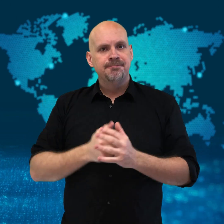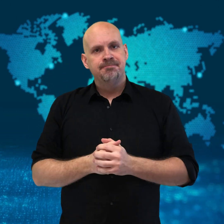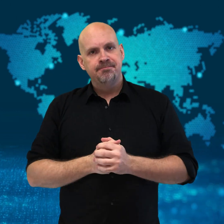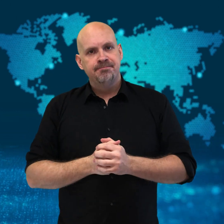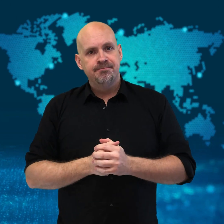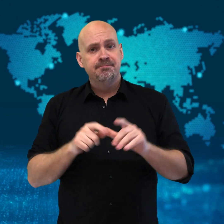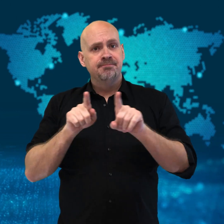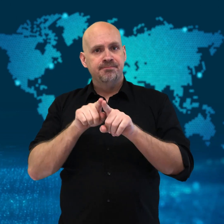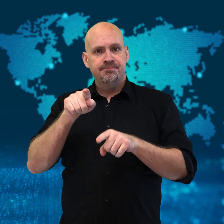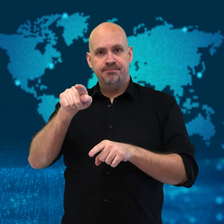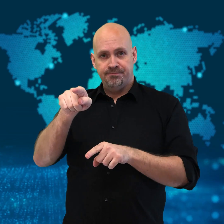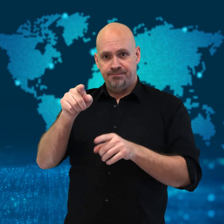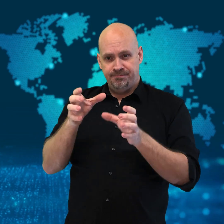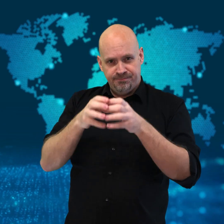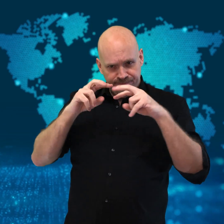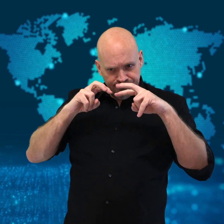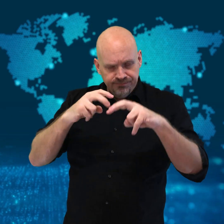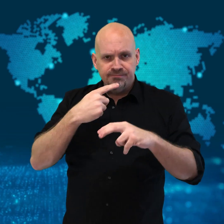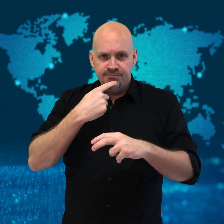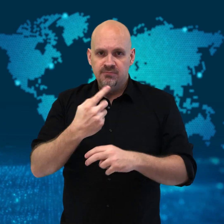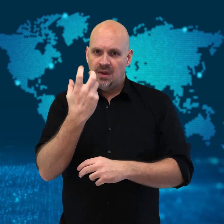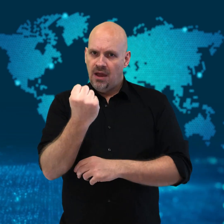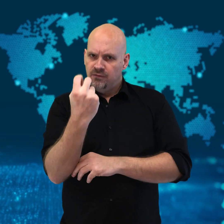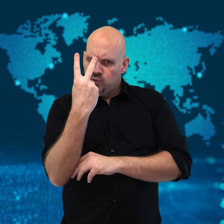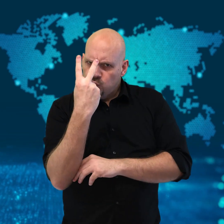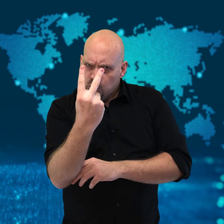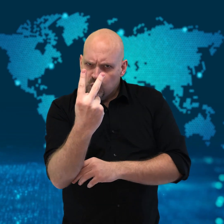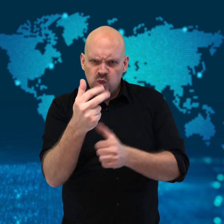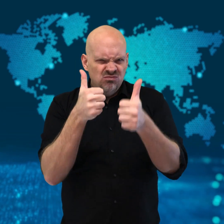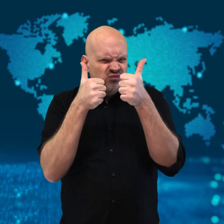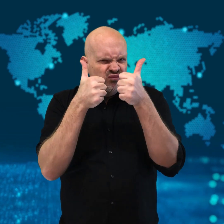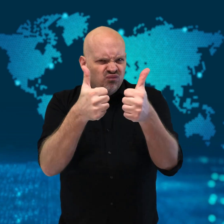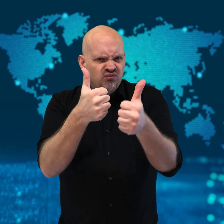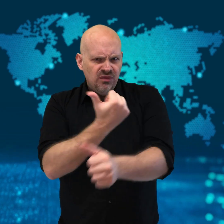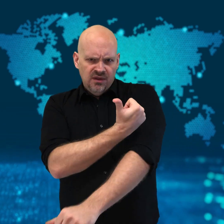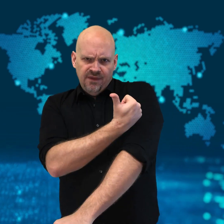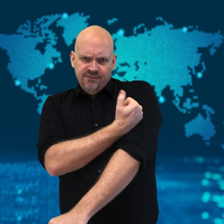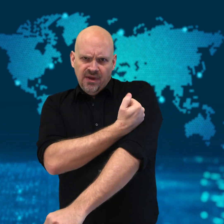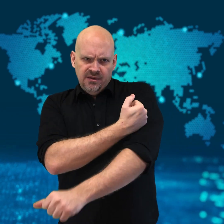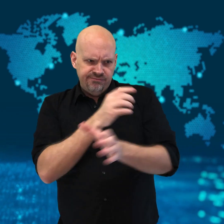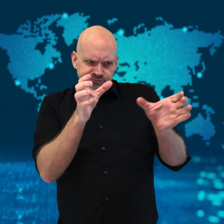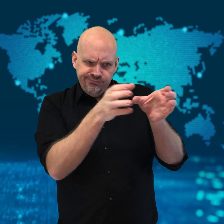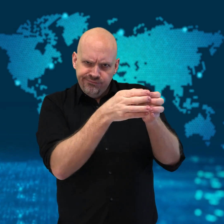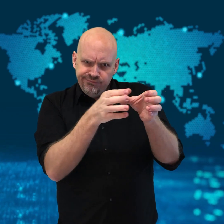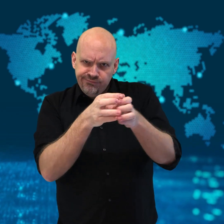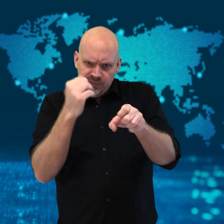The study suggests that both the Pfizer